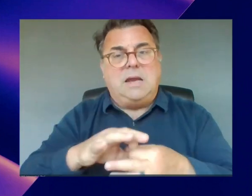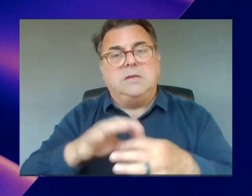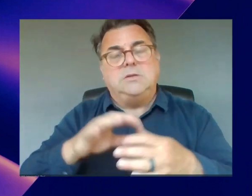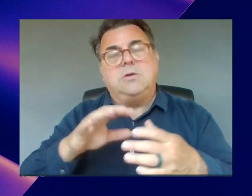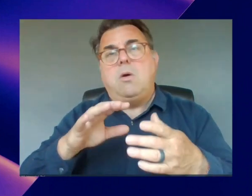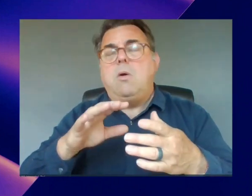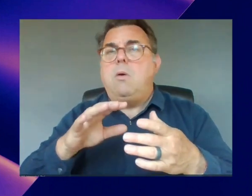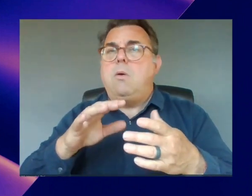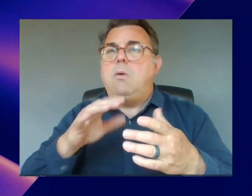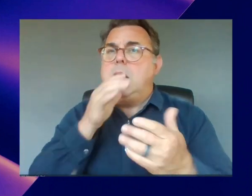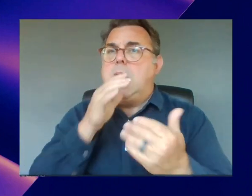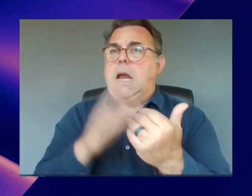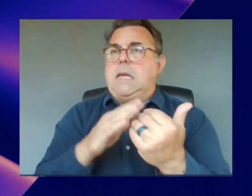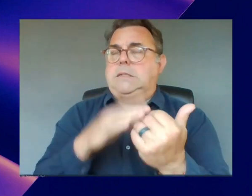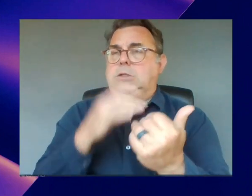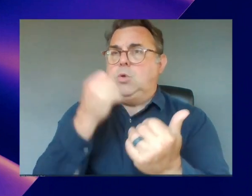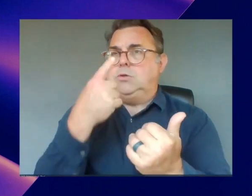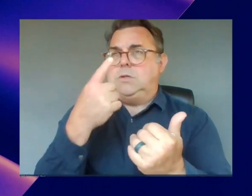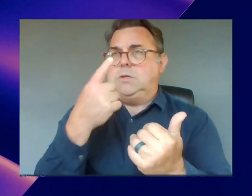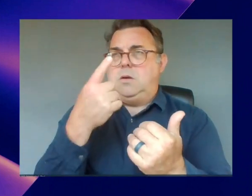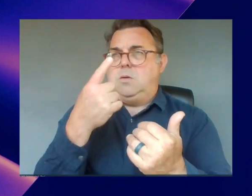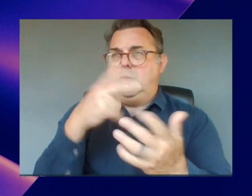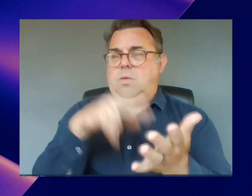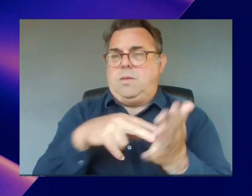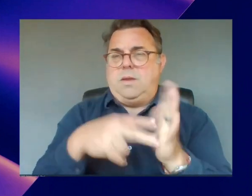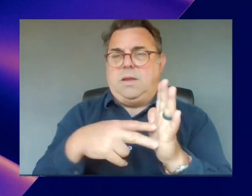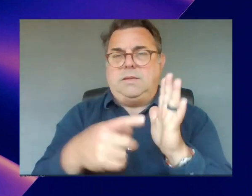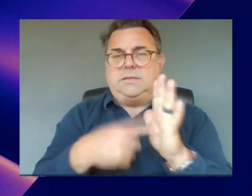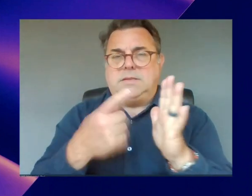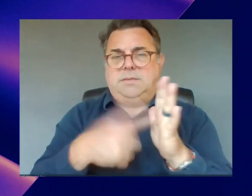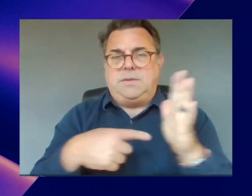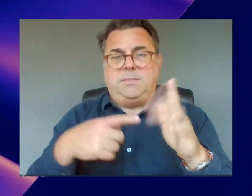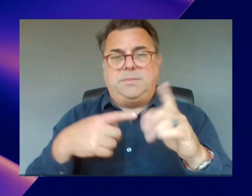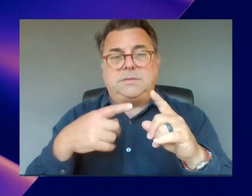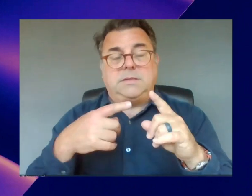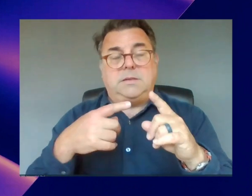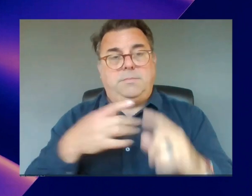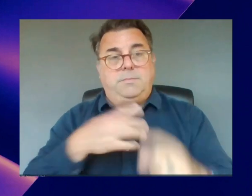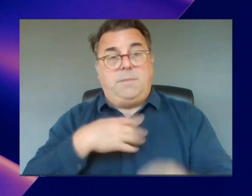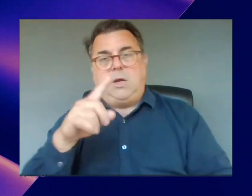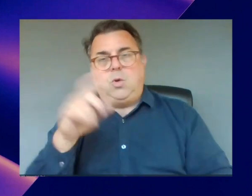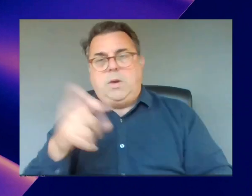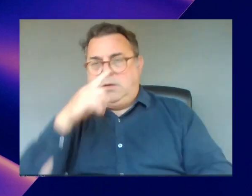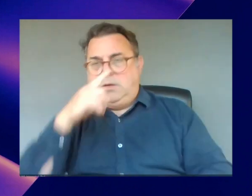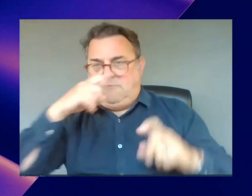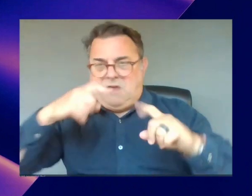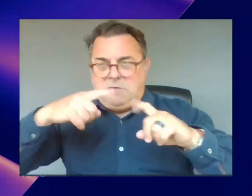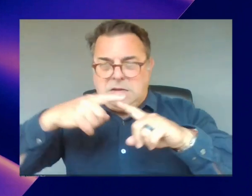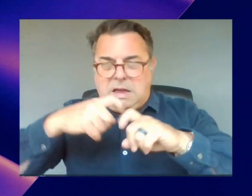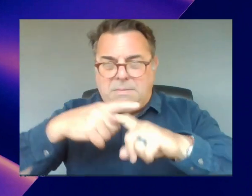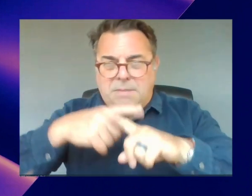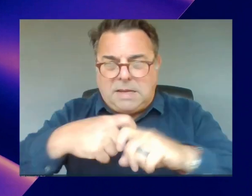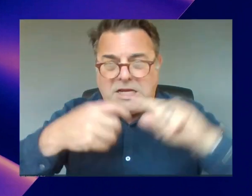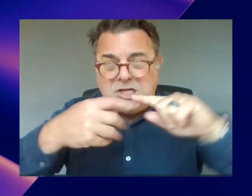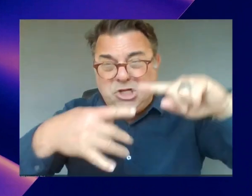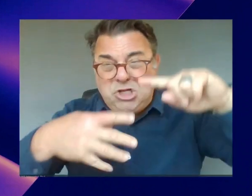and make sense of what all the data is. And sometimes I have to write these really complex queries to of course, explore the logs and filter them down